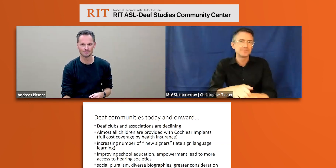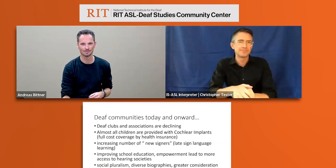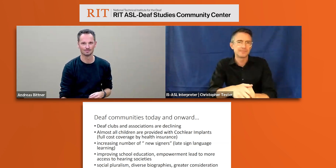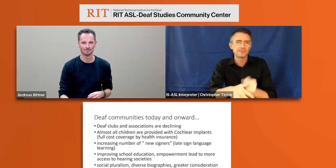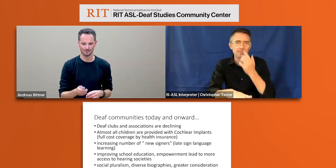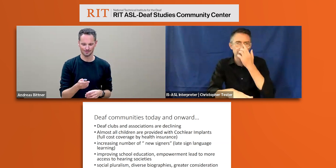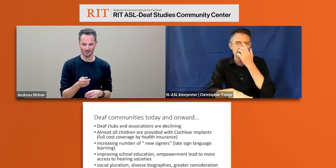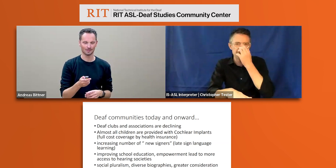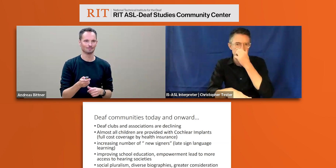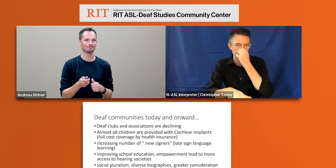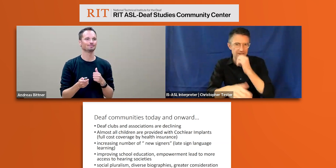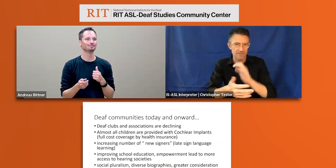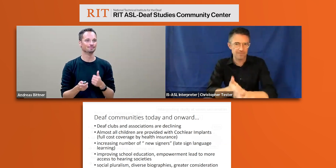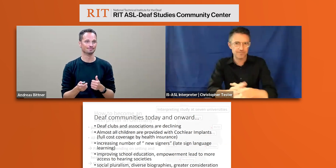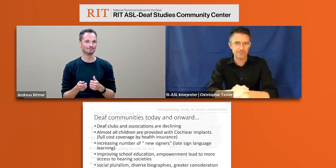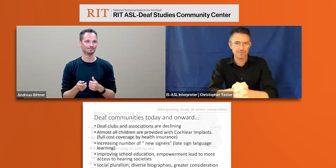than it used to be.